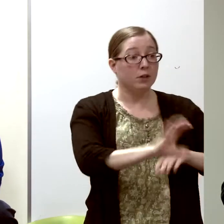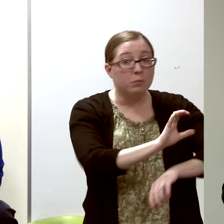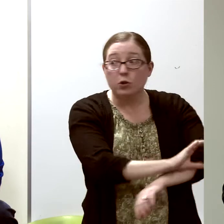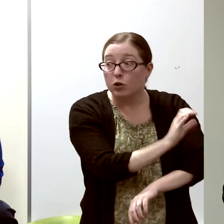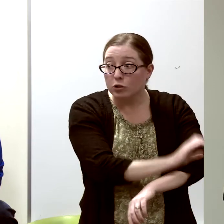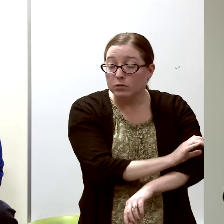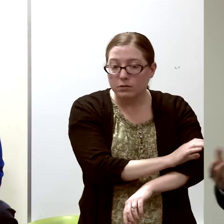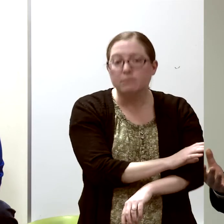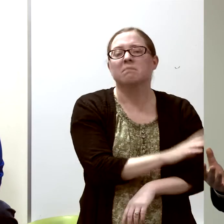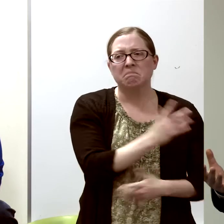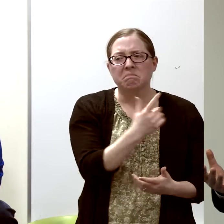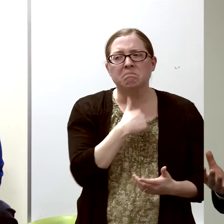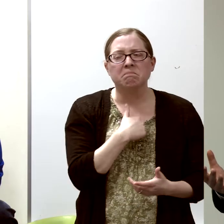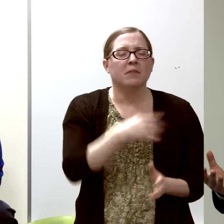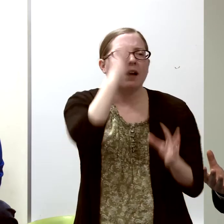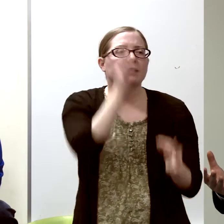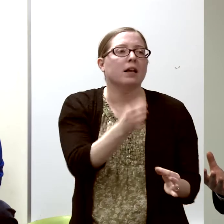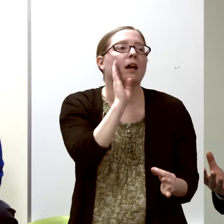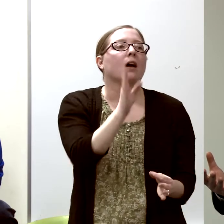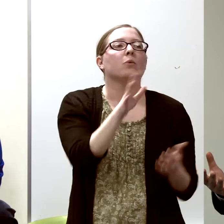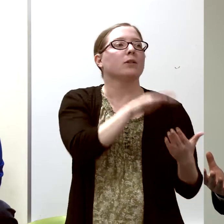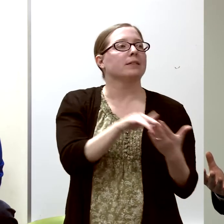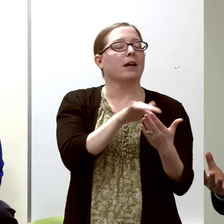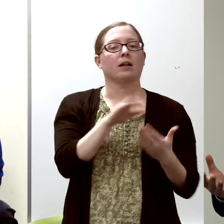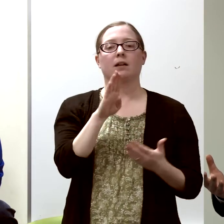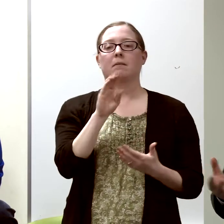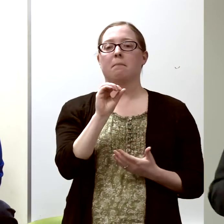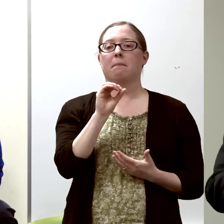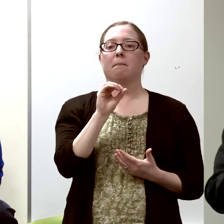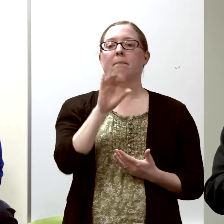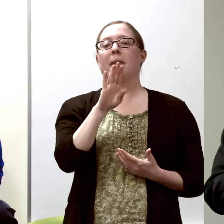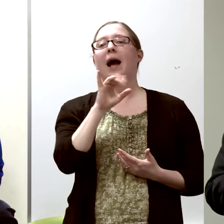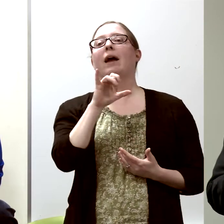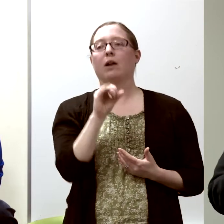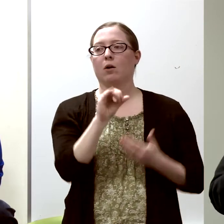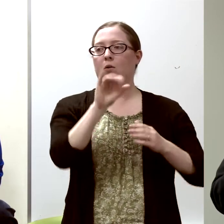and I would study biomechanics, and maybe I could do orthopedics.